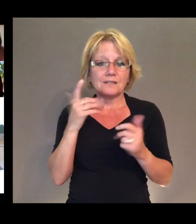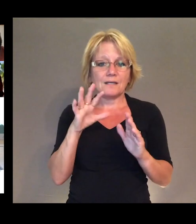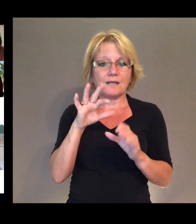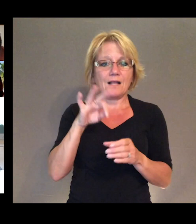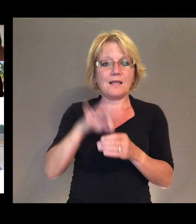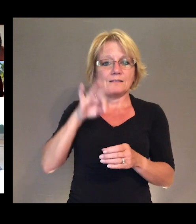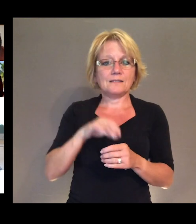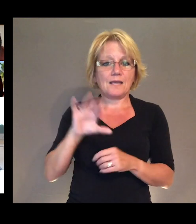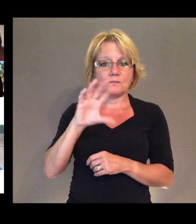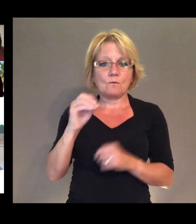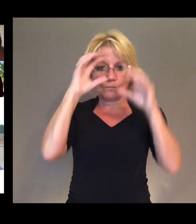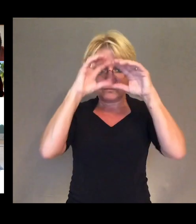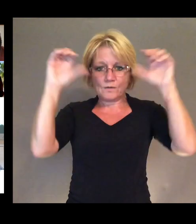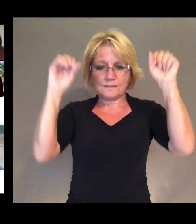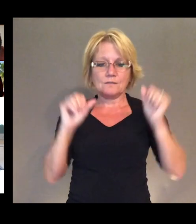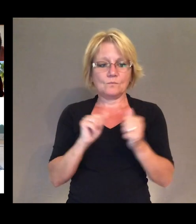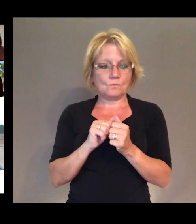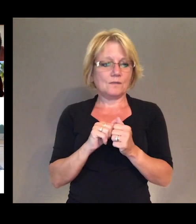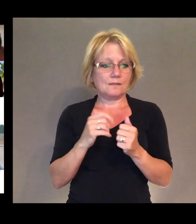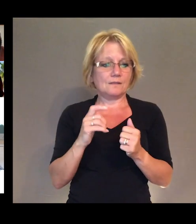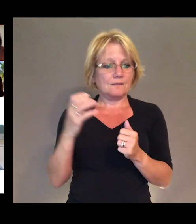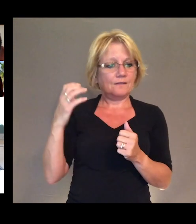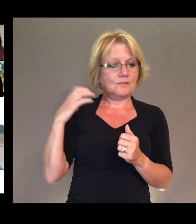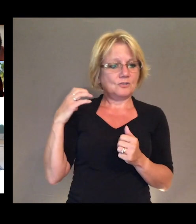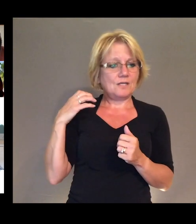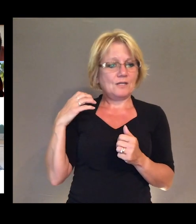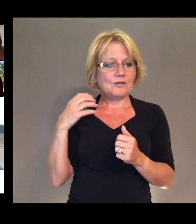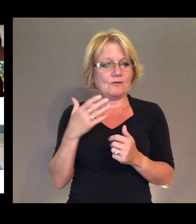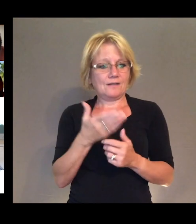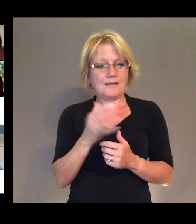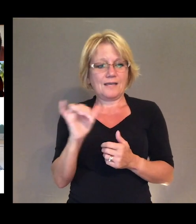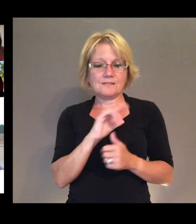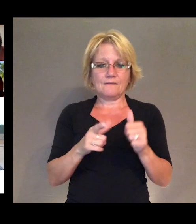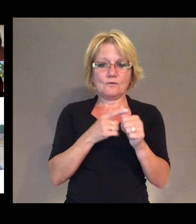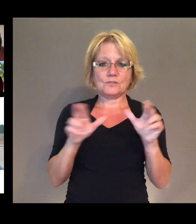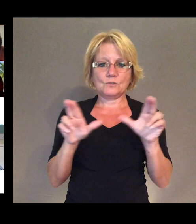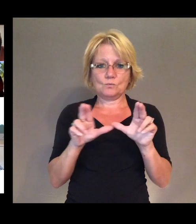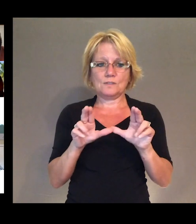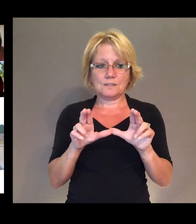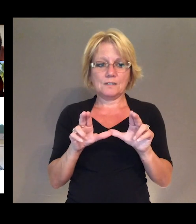with us search here as their first for their union. So again, Heather,